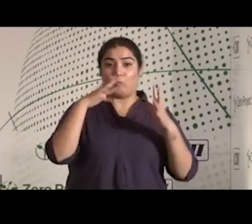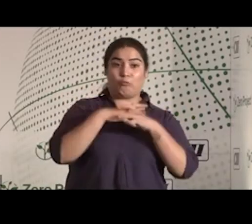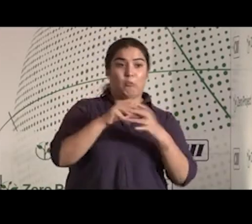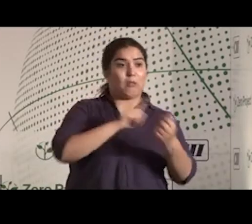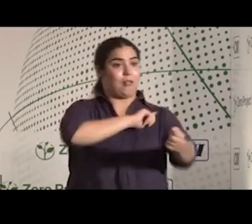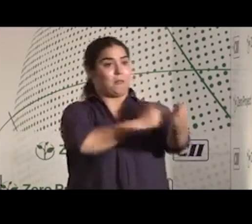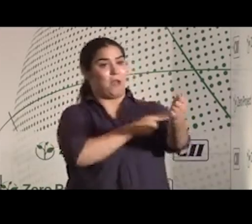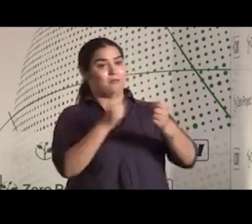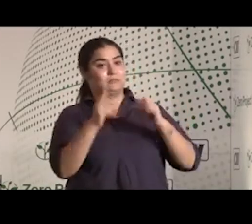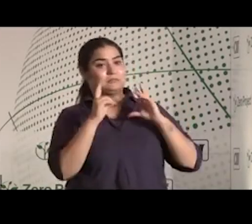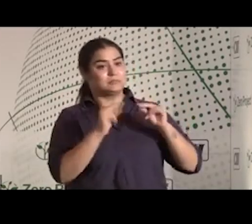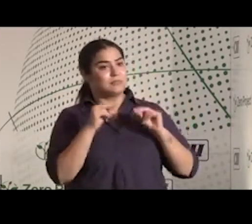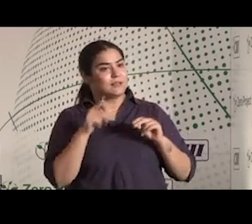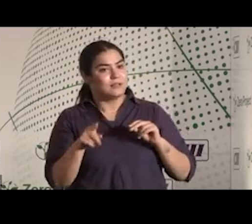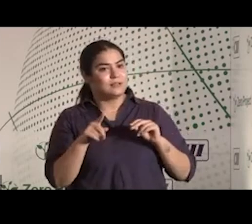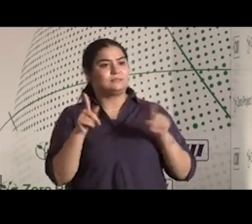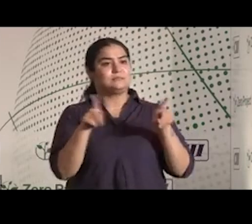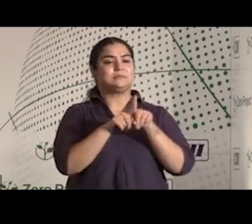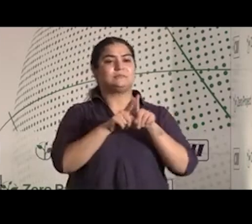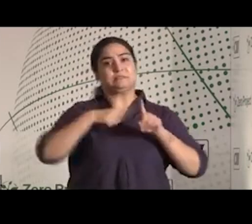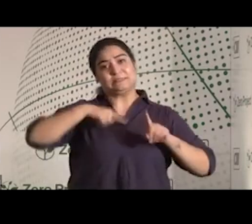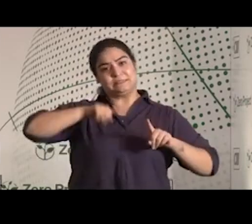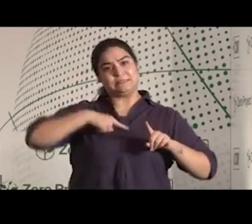It gave me a confidence to go much